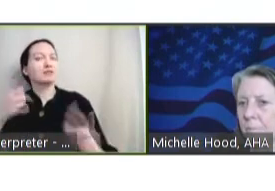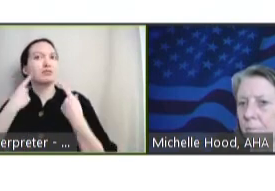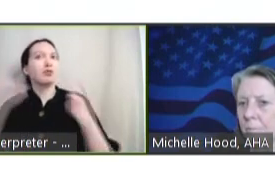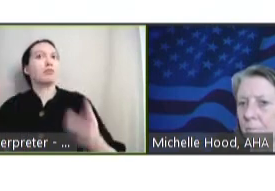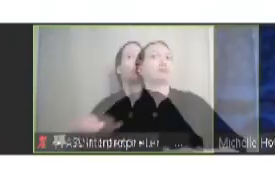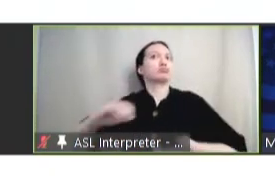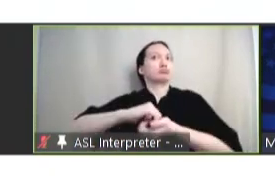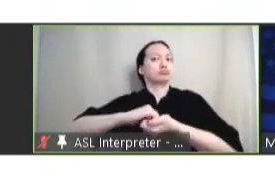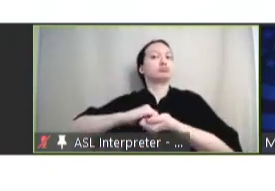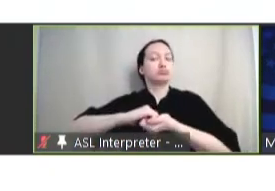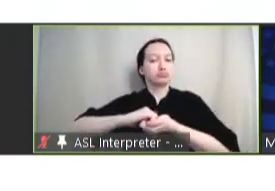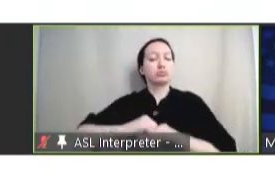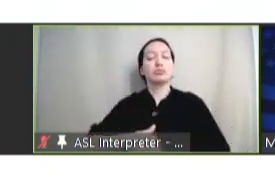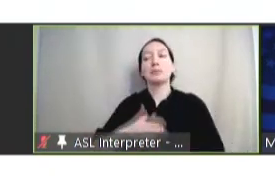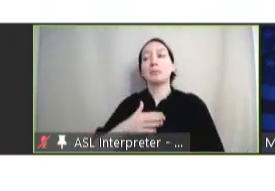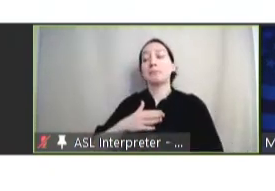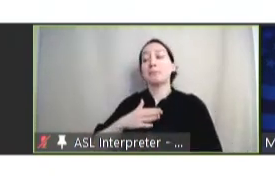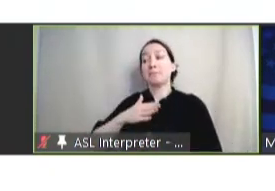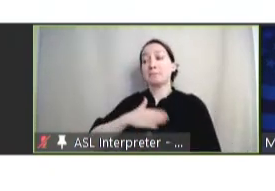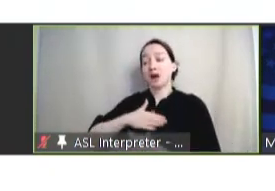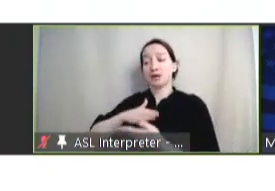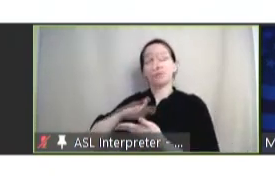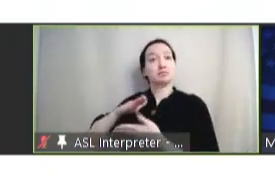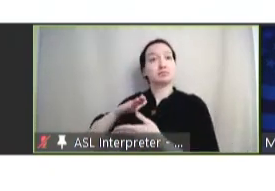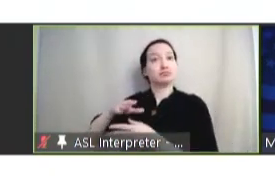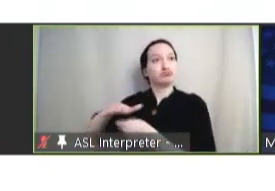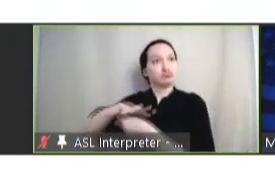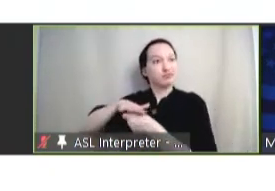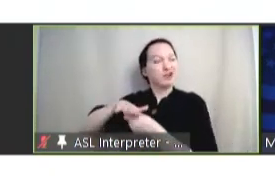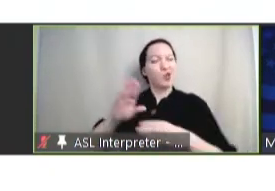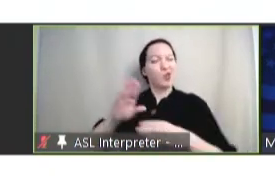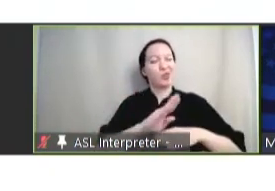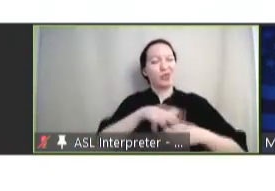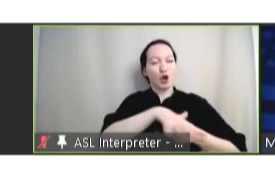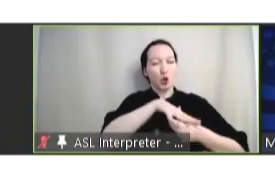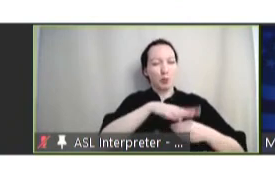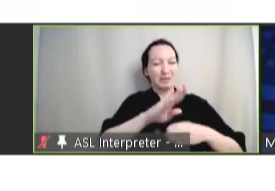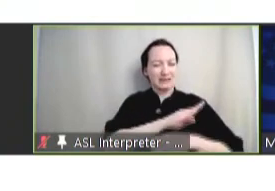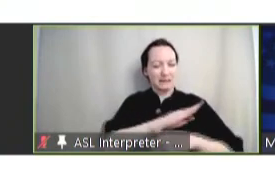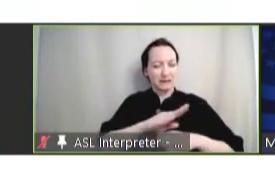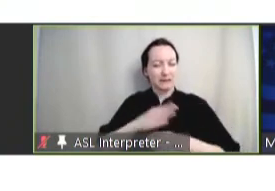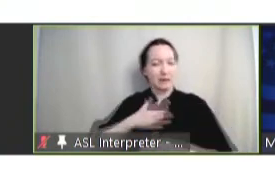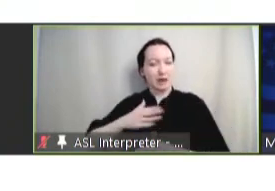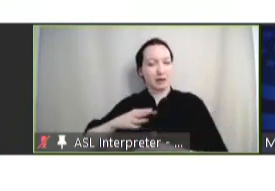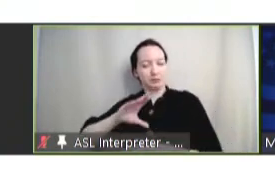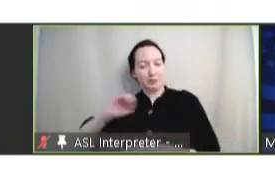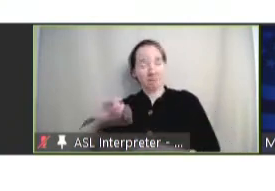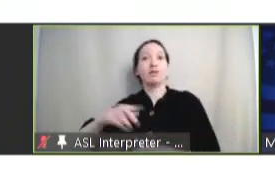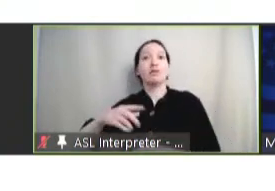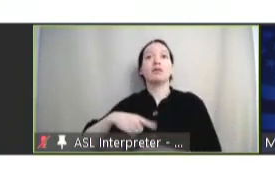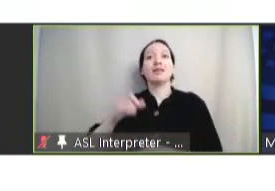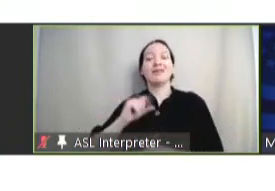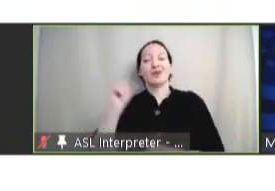between my institution and some local businesses to do some question and answer with employees